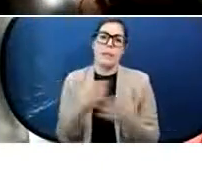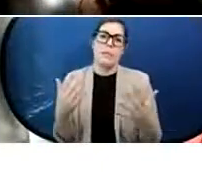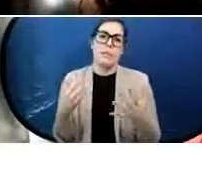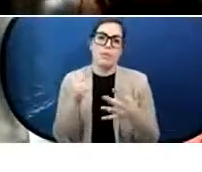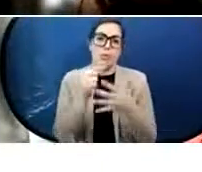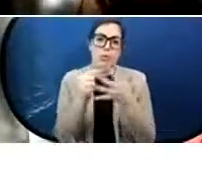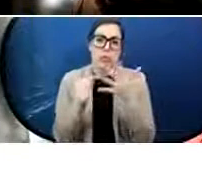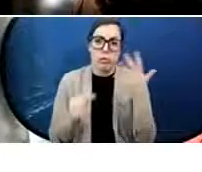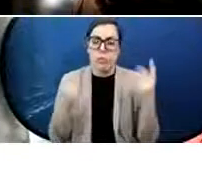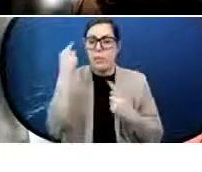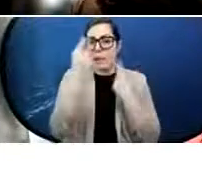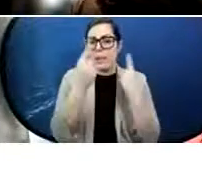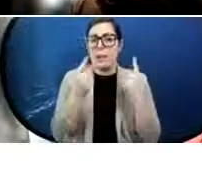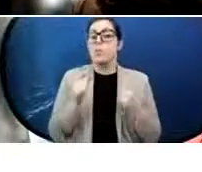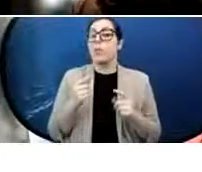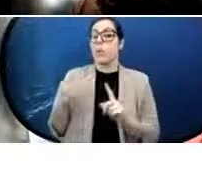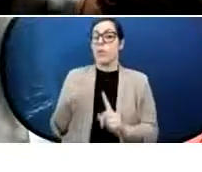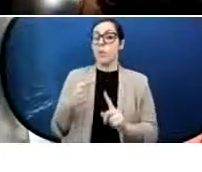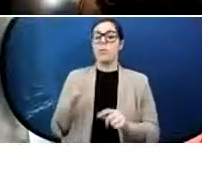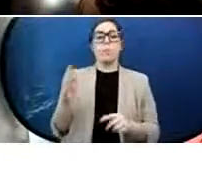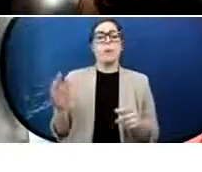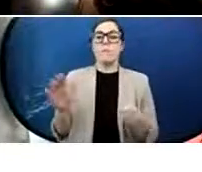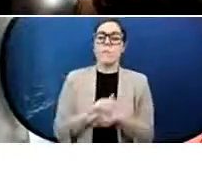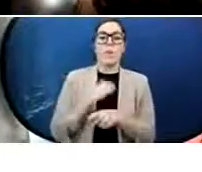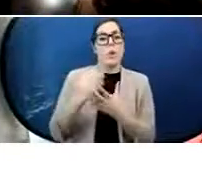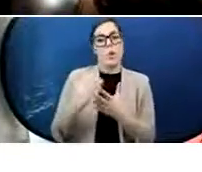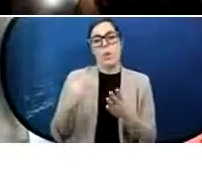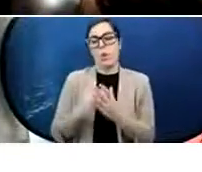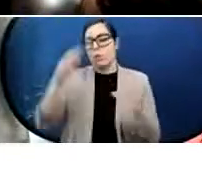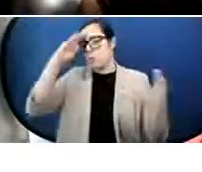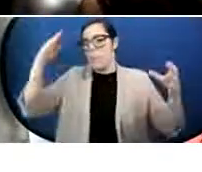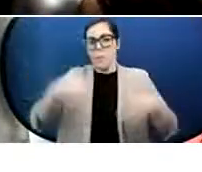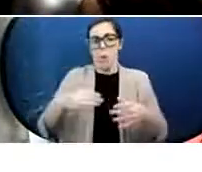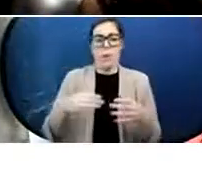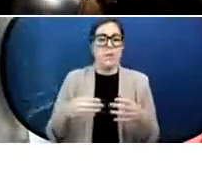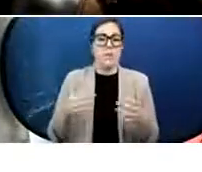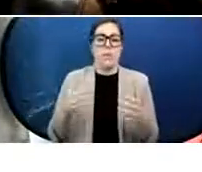is that this is going to be one intense crash course that's going to prepare people to be